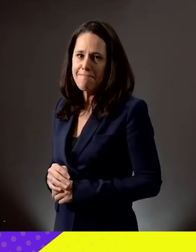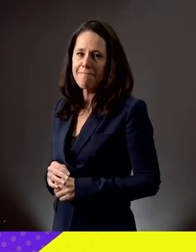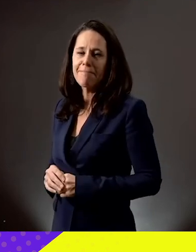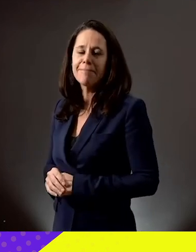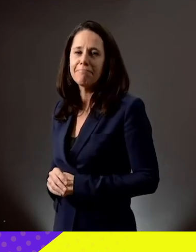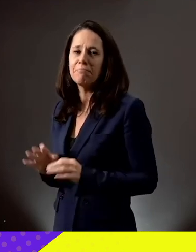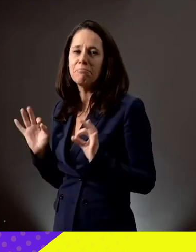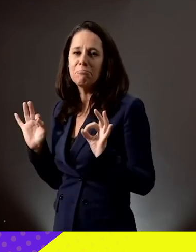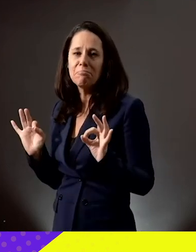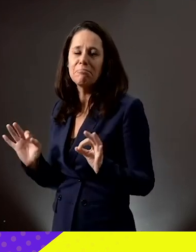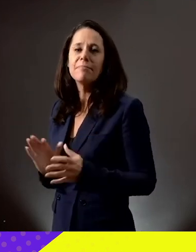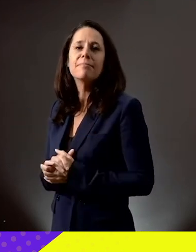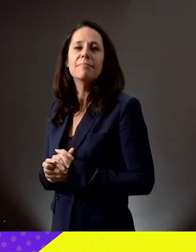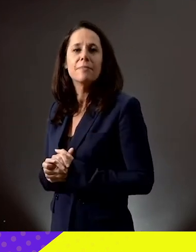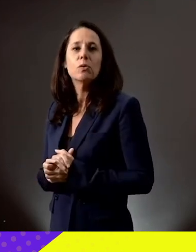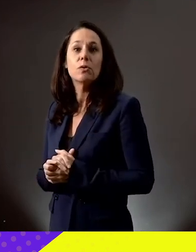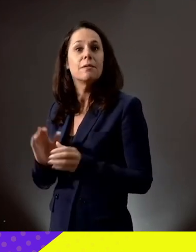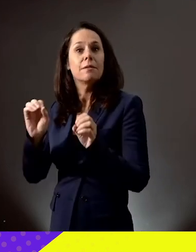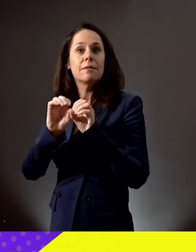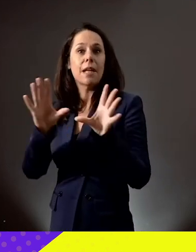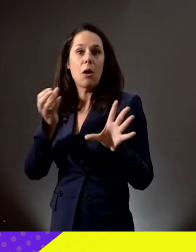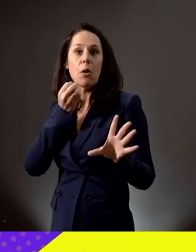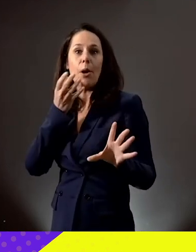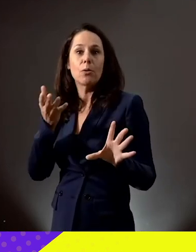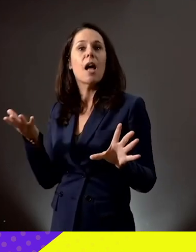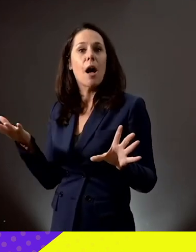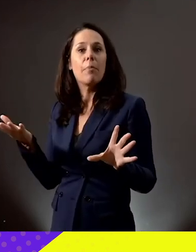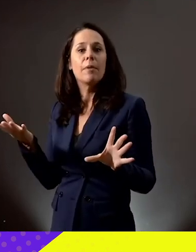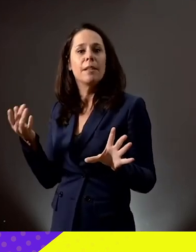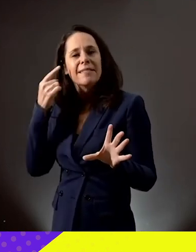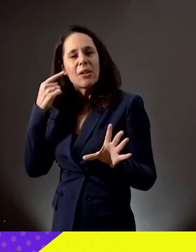This was a clear message. You basically took us on a trip around the world.